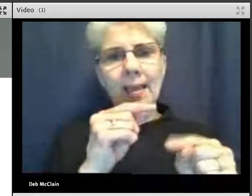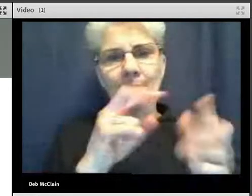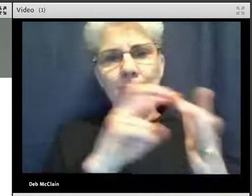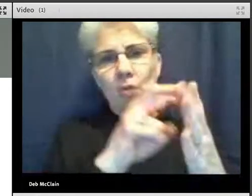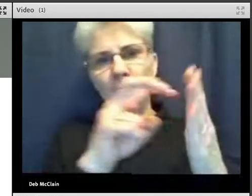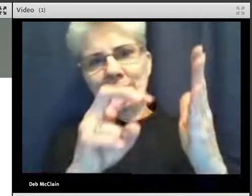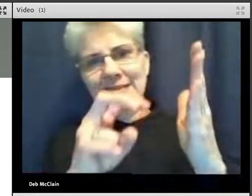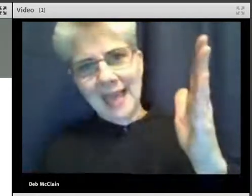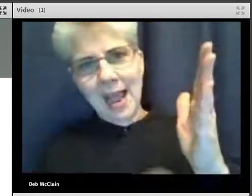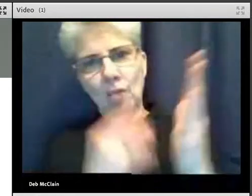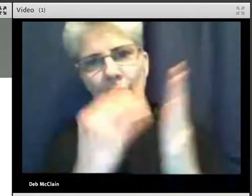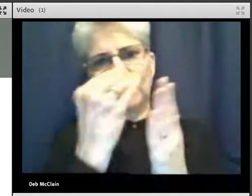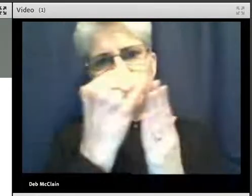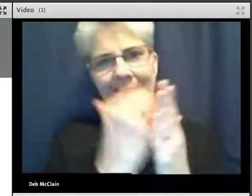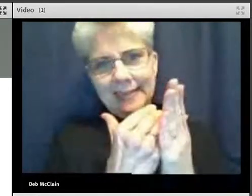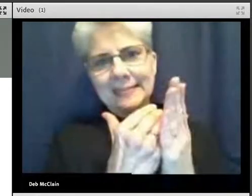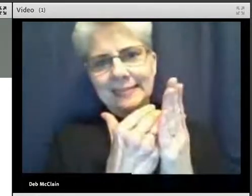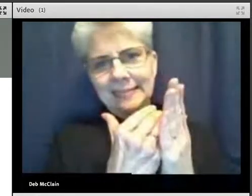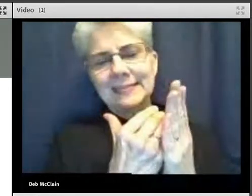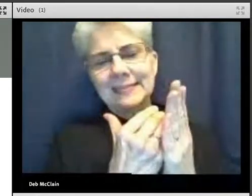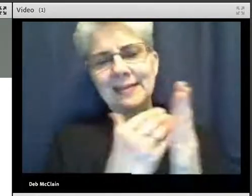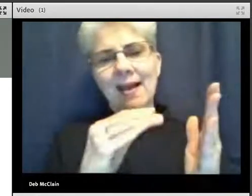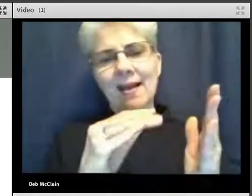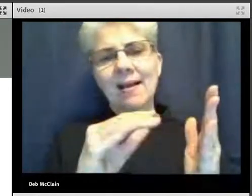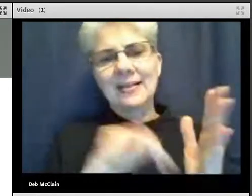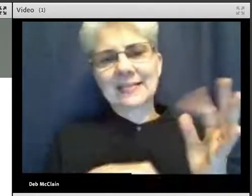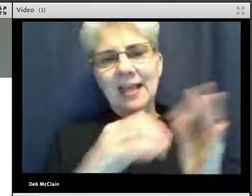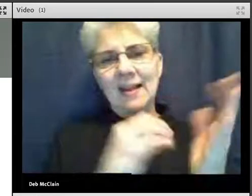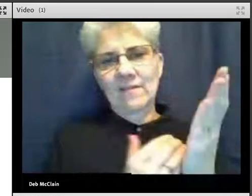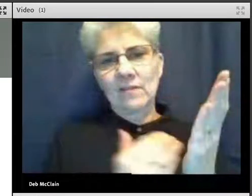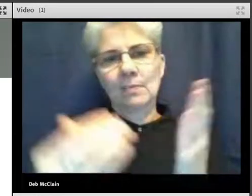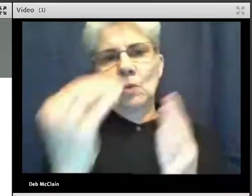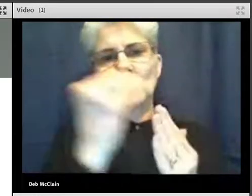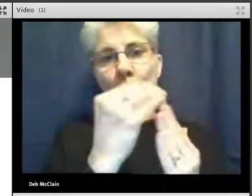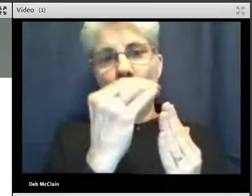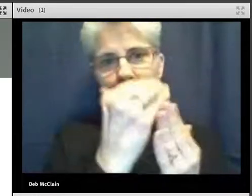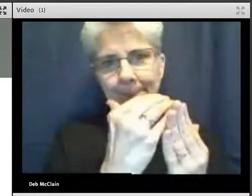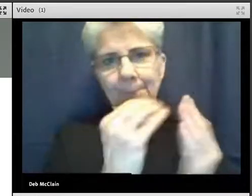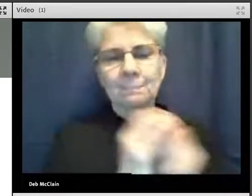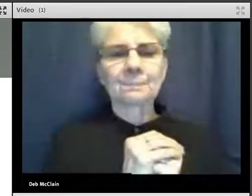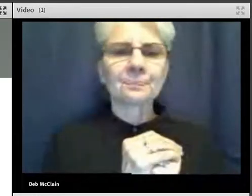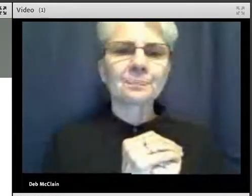and kind of put you on the negative side of SEO instead of actually helping you.